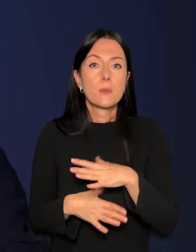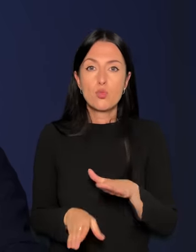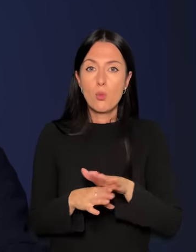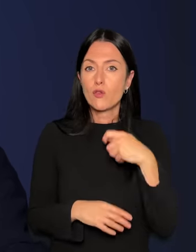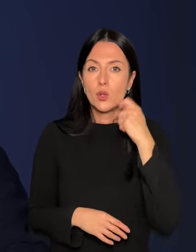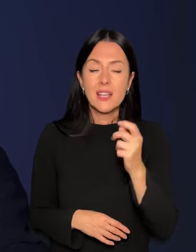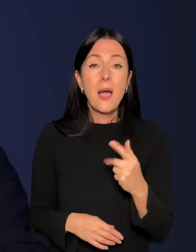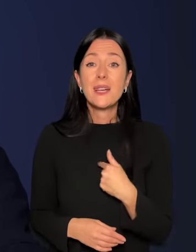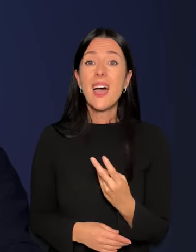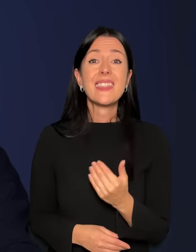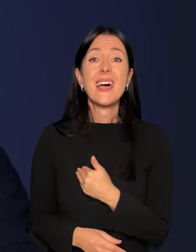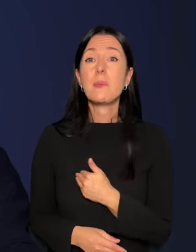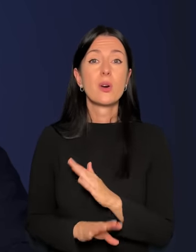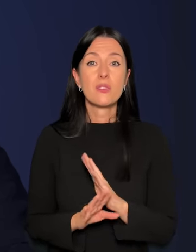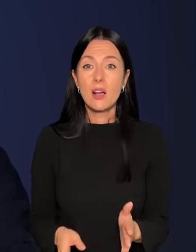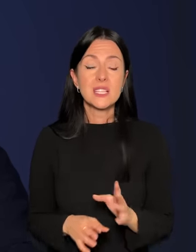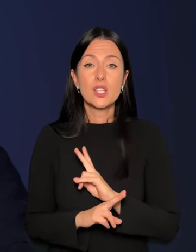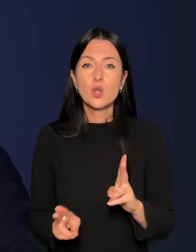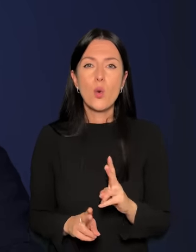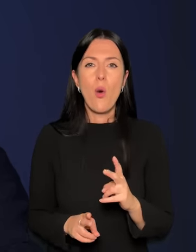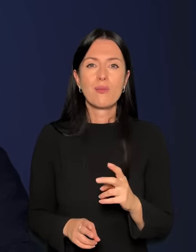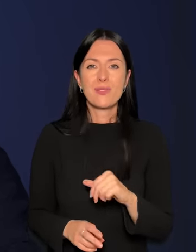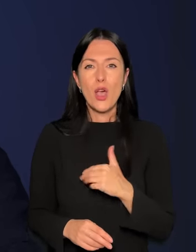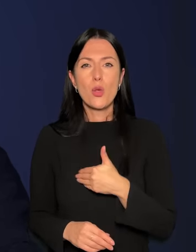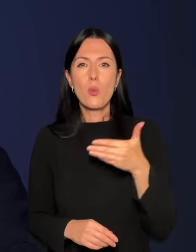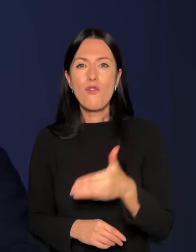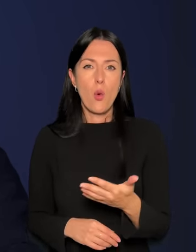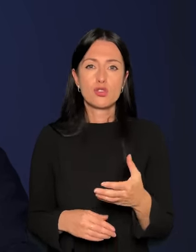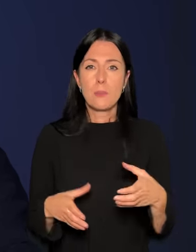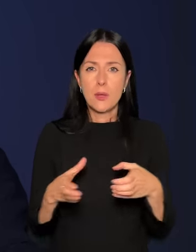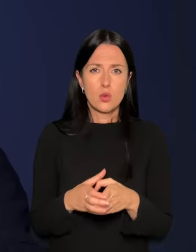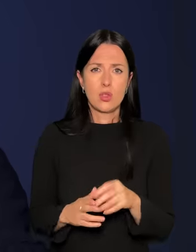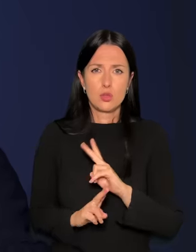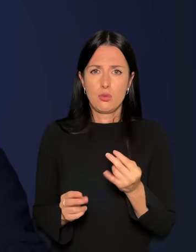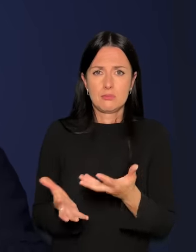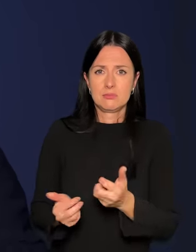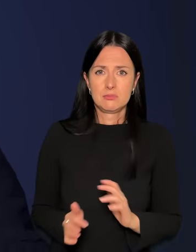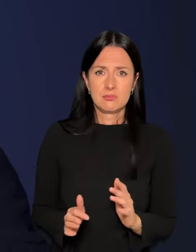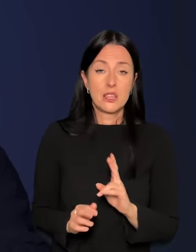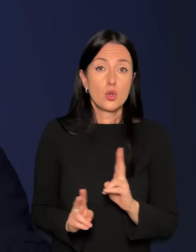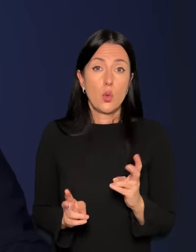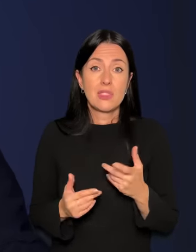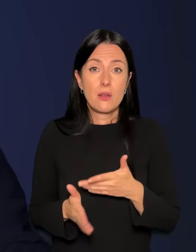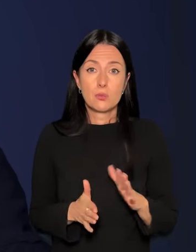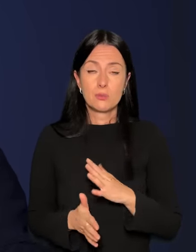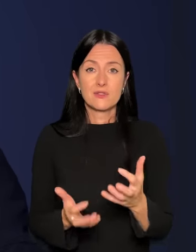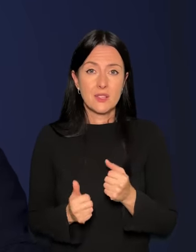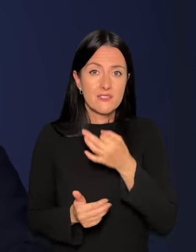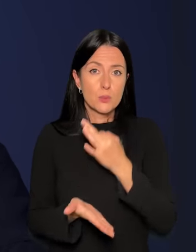and no matter how much I insisted, none of the volunteer battalions at the time wanted to take me on and bear such responsibility for me.